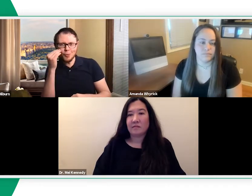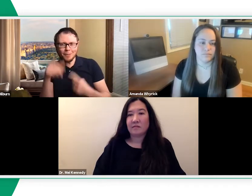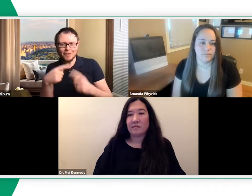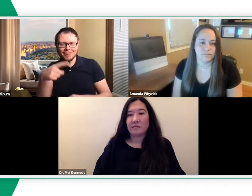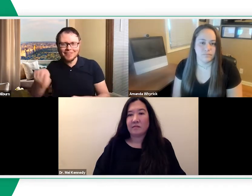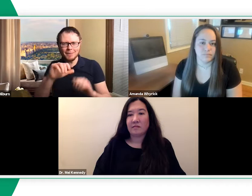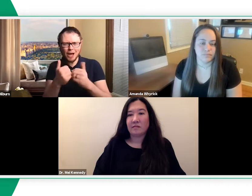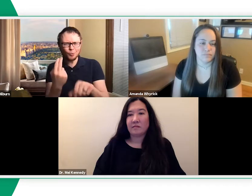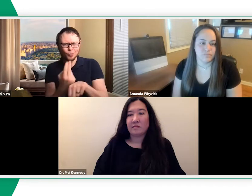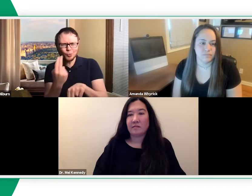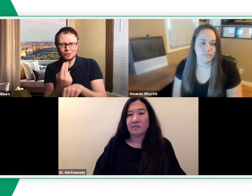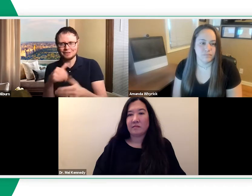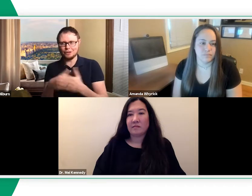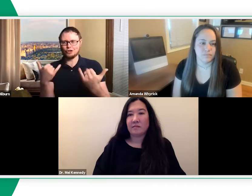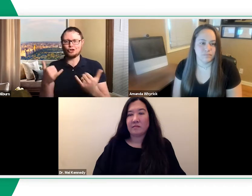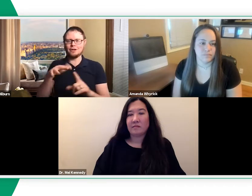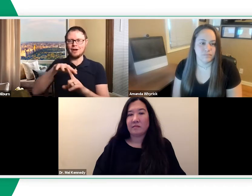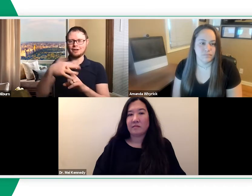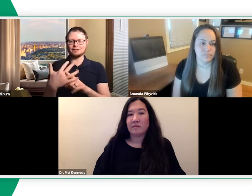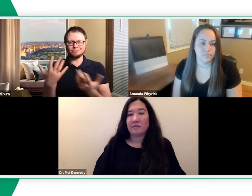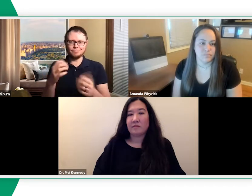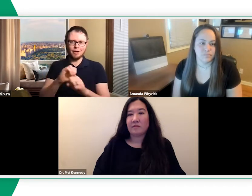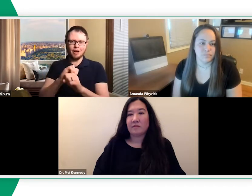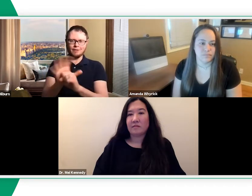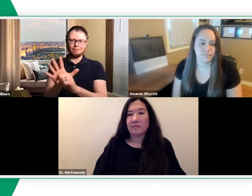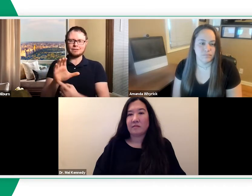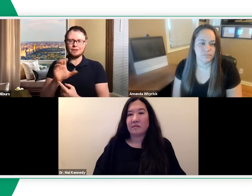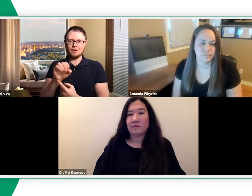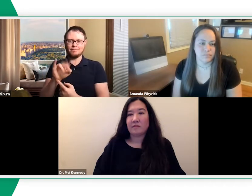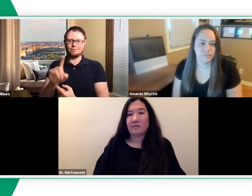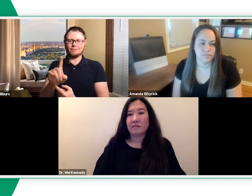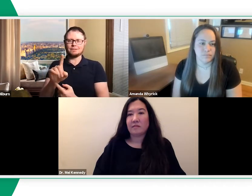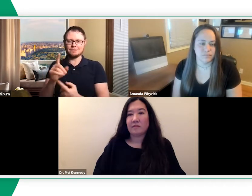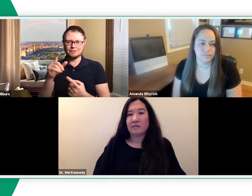finance – over the last few years. Today we’ll give you some context on how it is